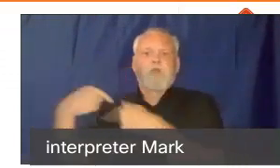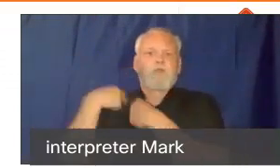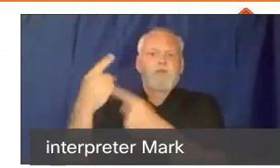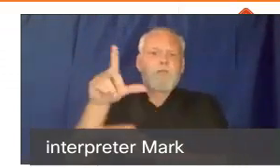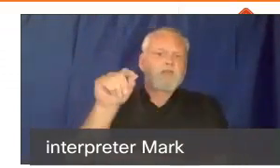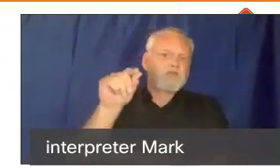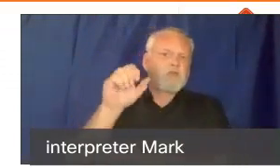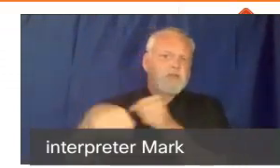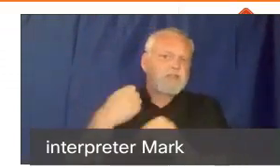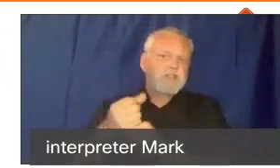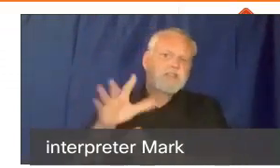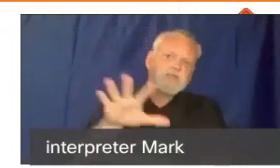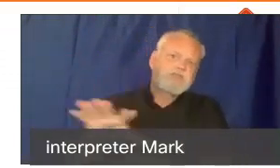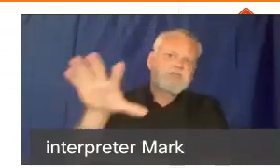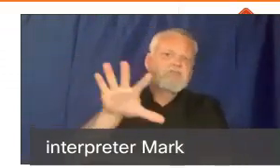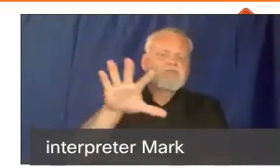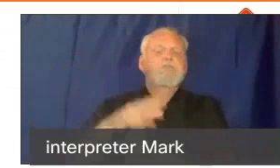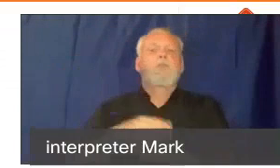We see some of the milestones of development of the trail.